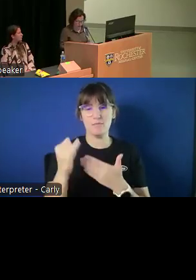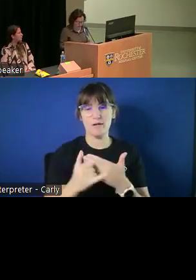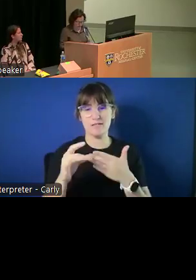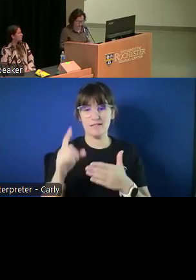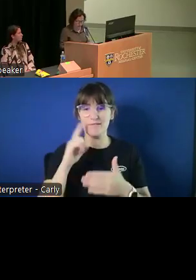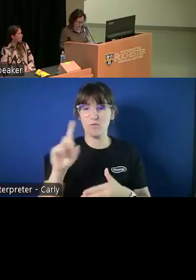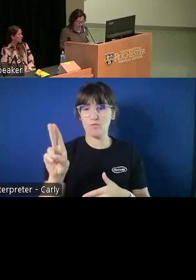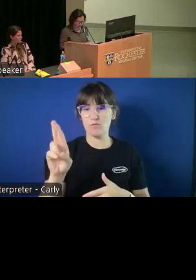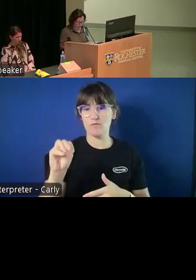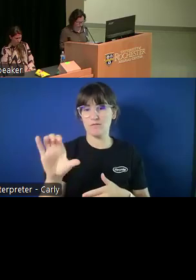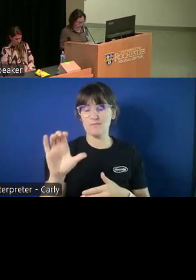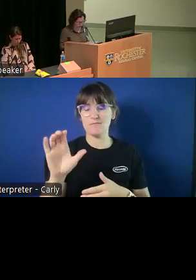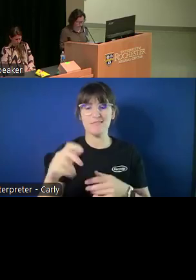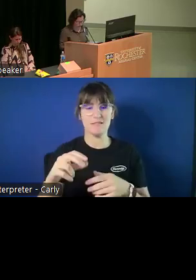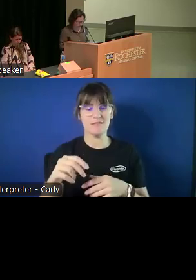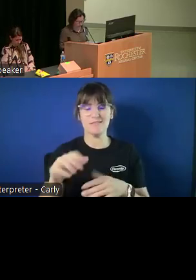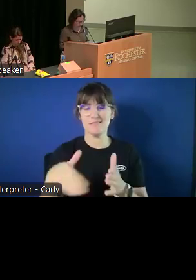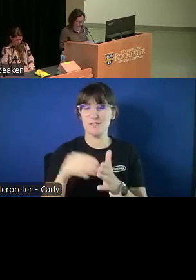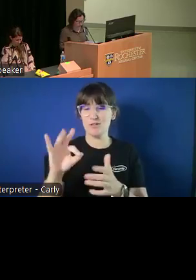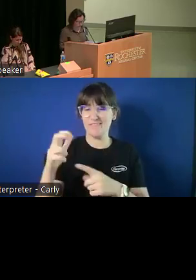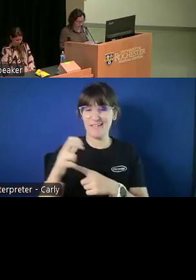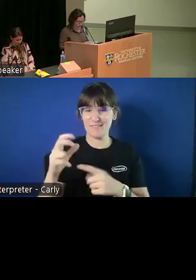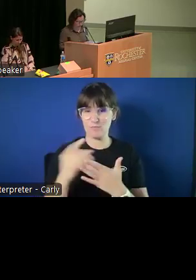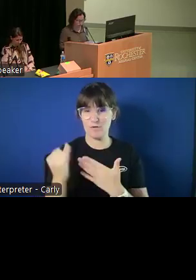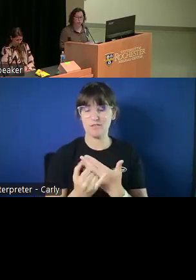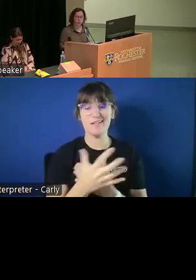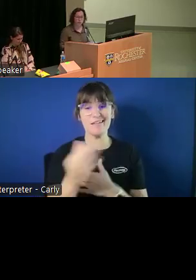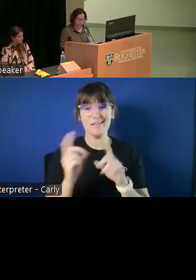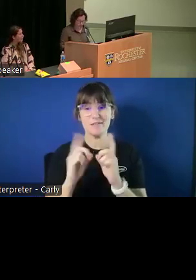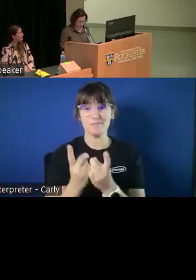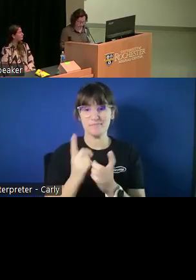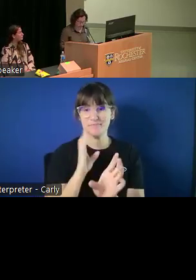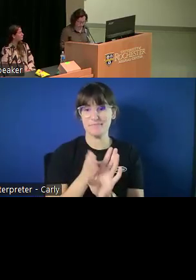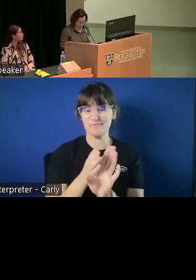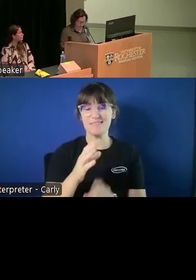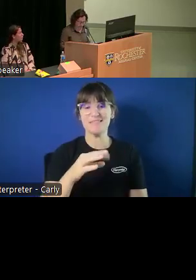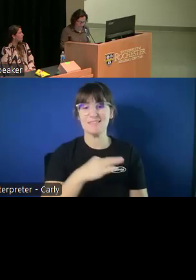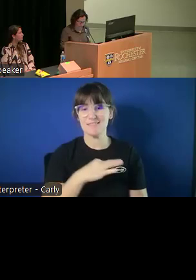u center of excellence projects um and is our department of psychiatry staff wellness officer